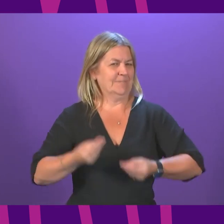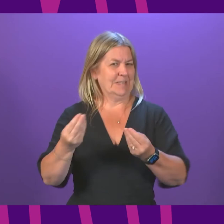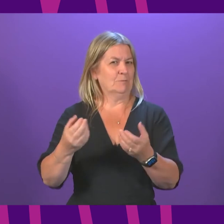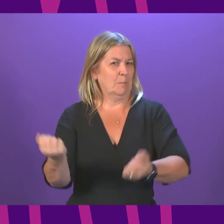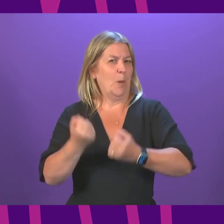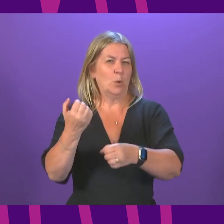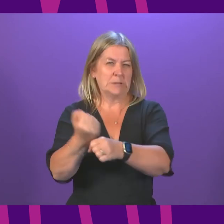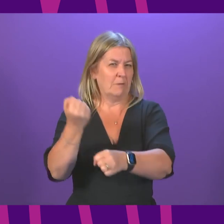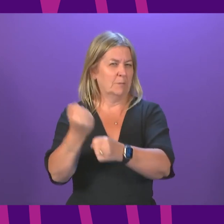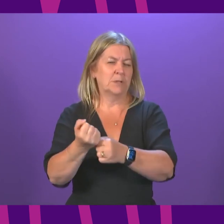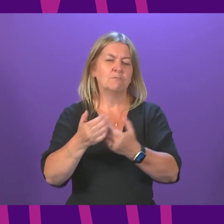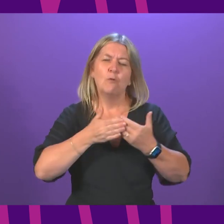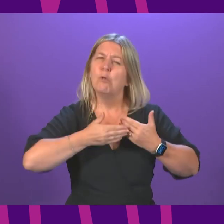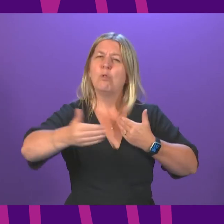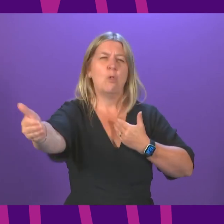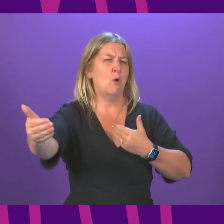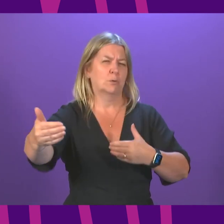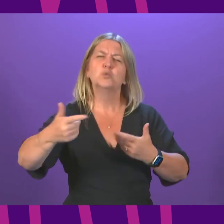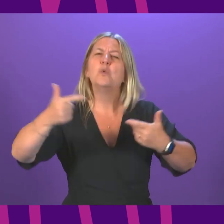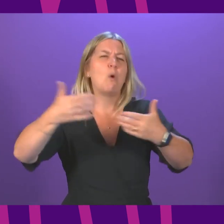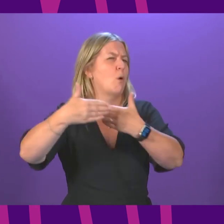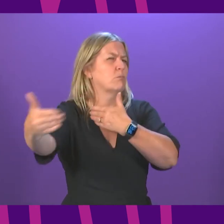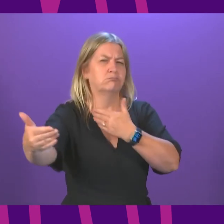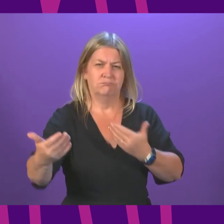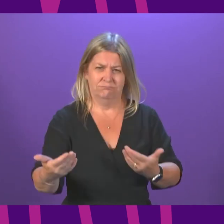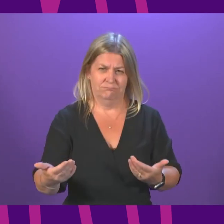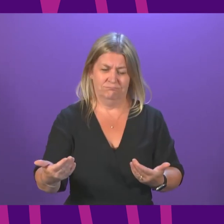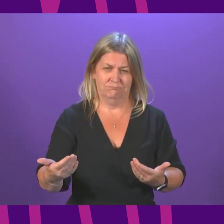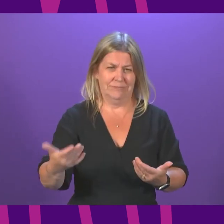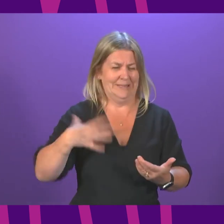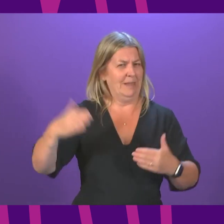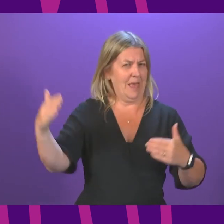I will get free transport; I have a concessionary bus pass, anyway.